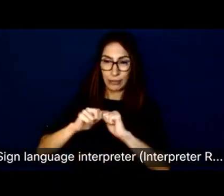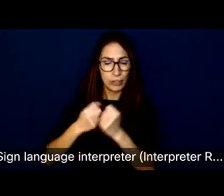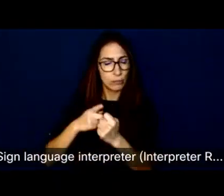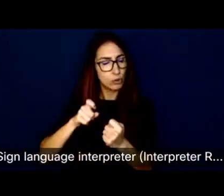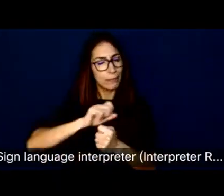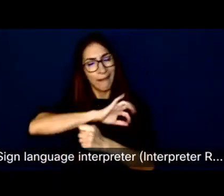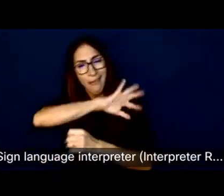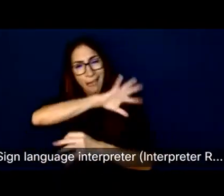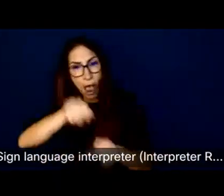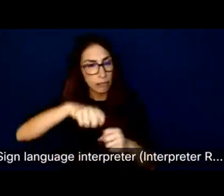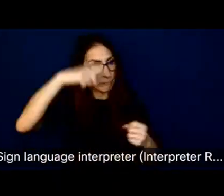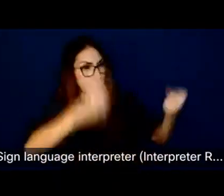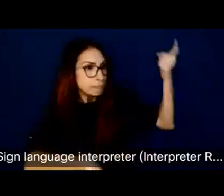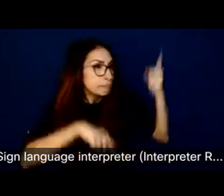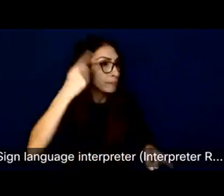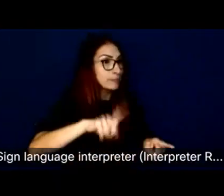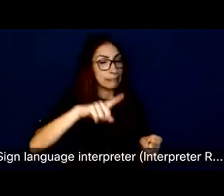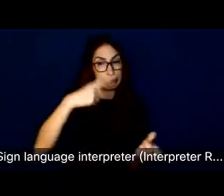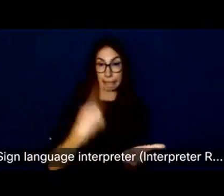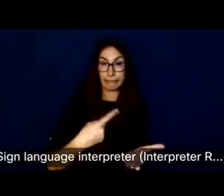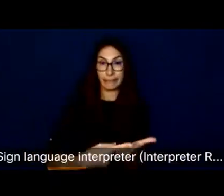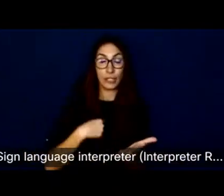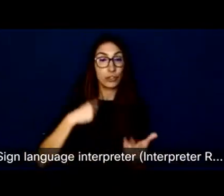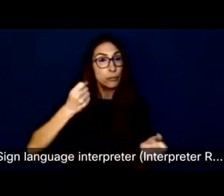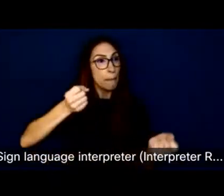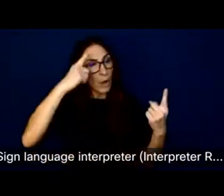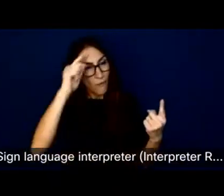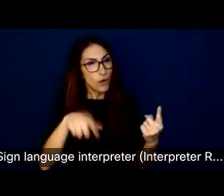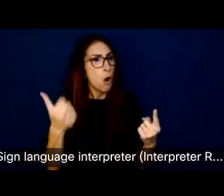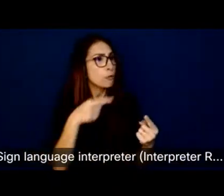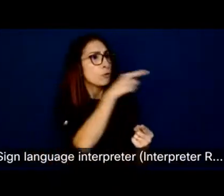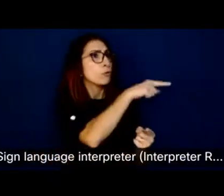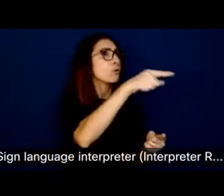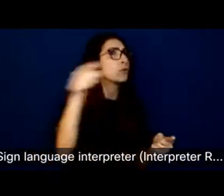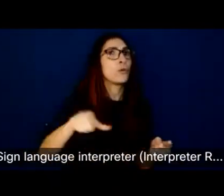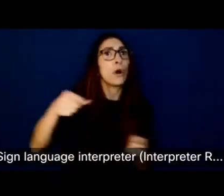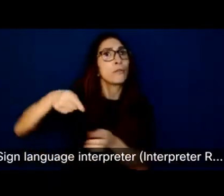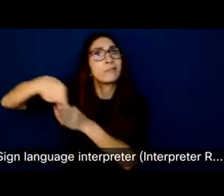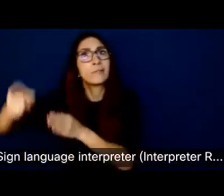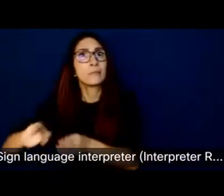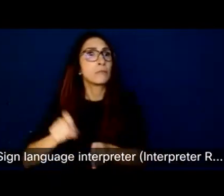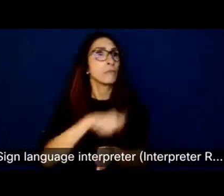going on with the other cogs in the wheel. It's very easily